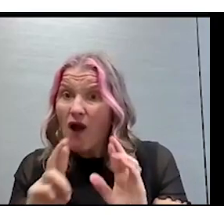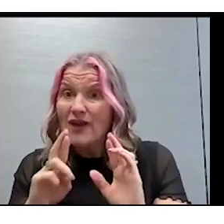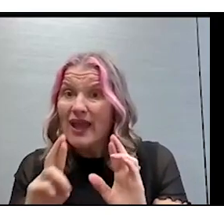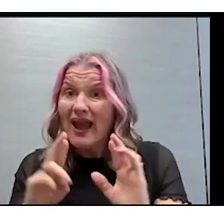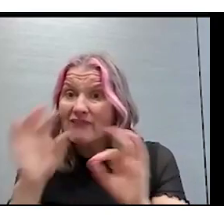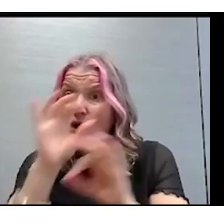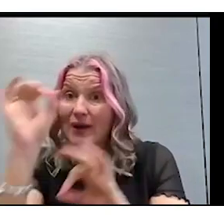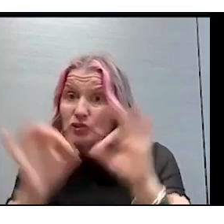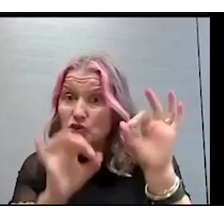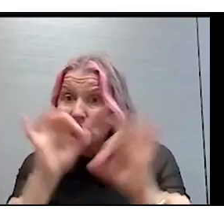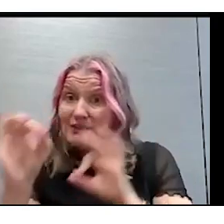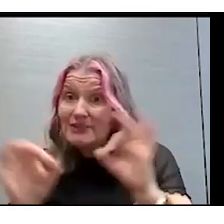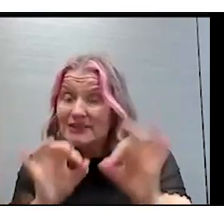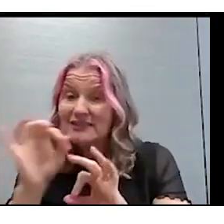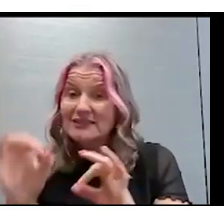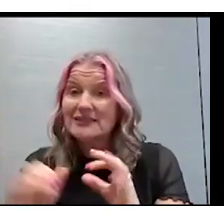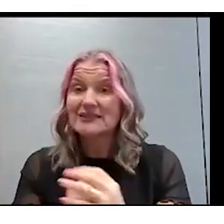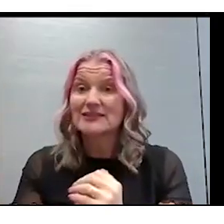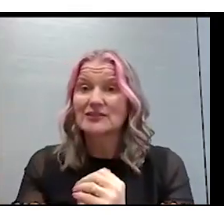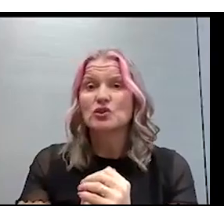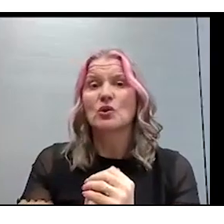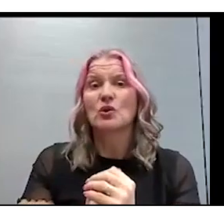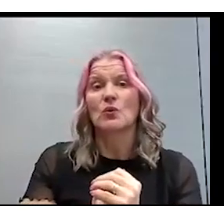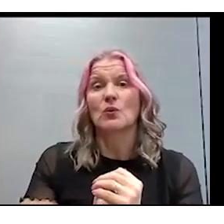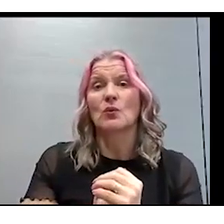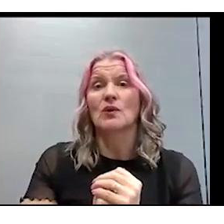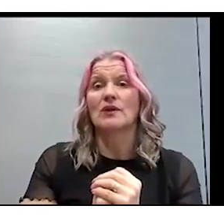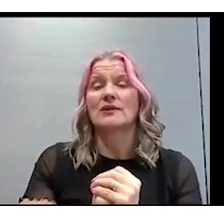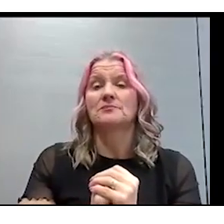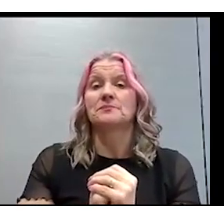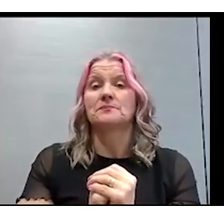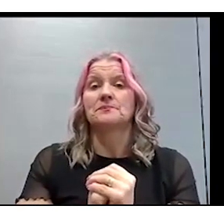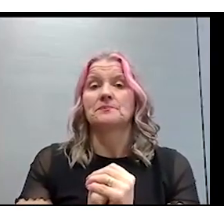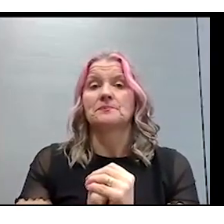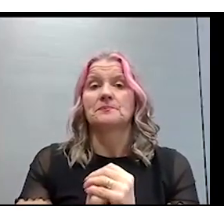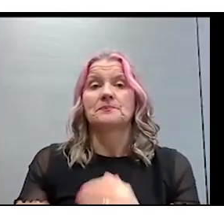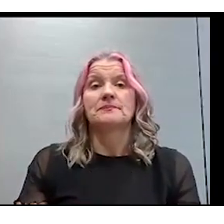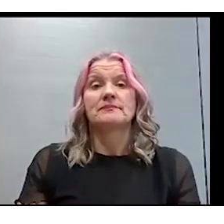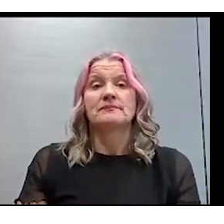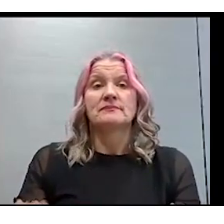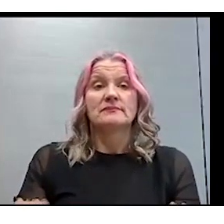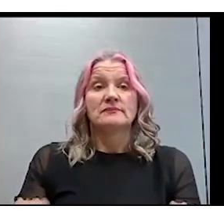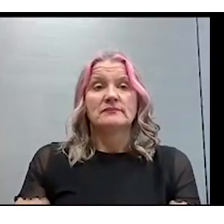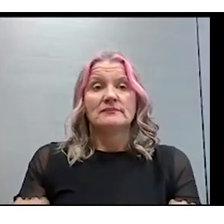that we can go through. So stop sharing my screen. OK. [PERSON OFF CAMERA]: Would